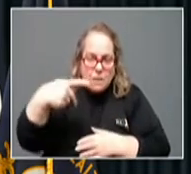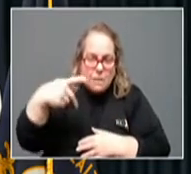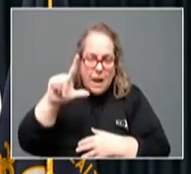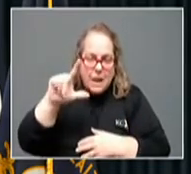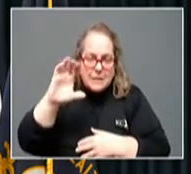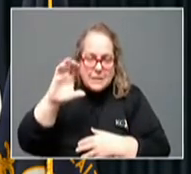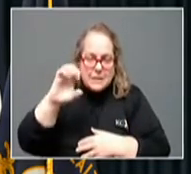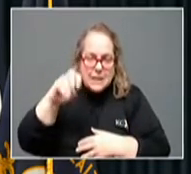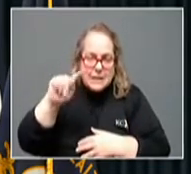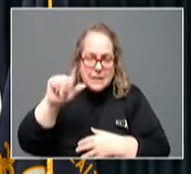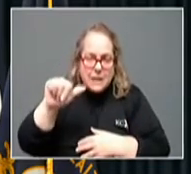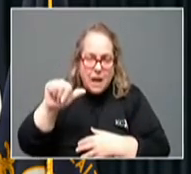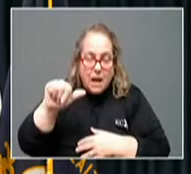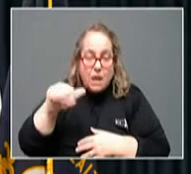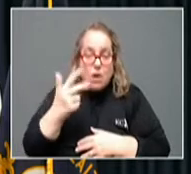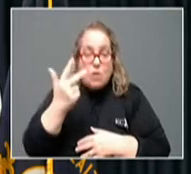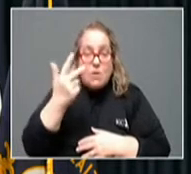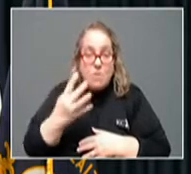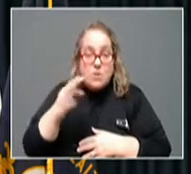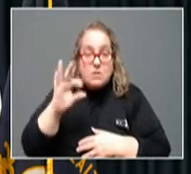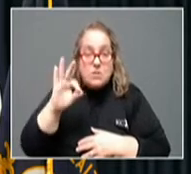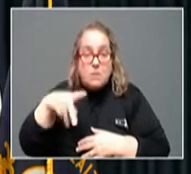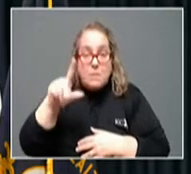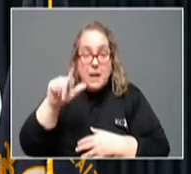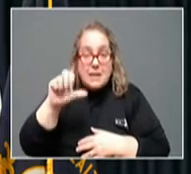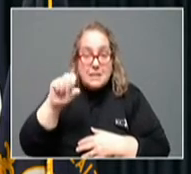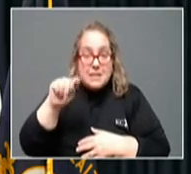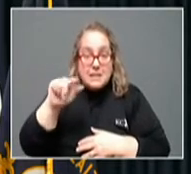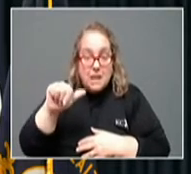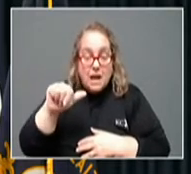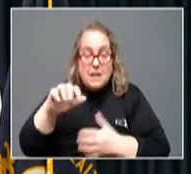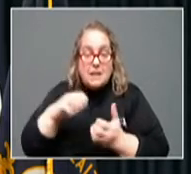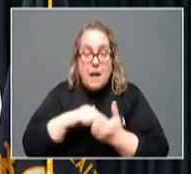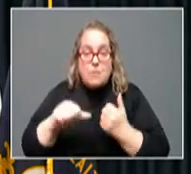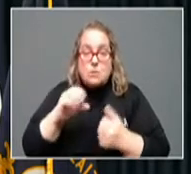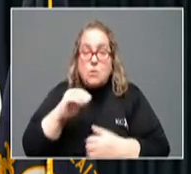placenta was damaged so badly that it couldn't convey adequate blood flow to